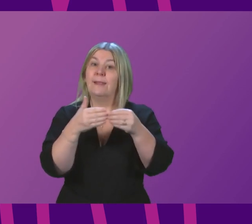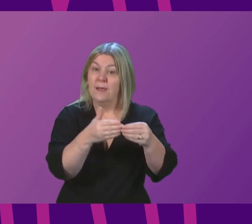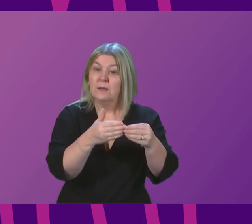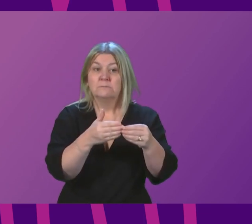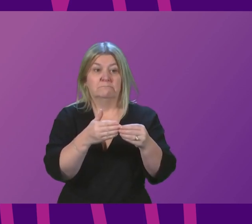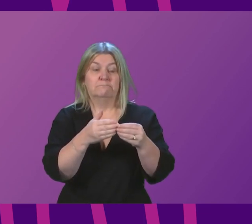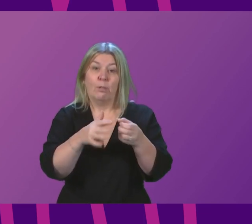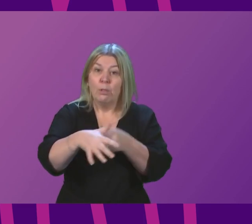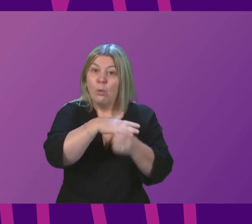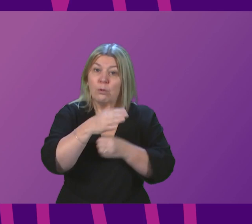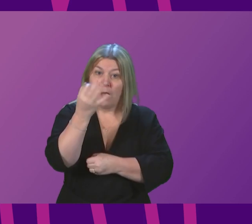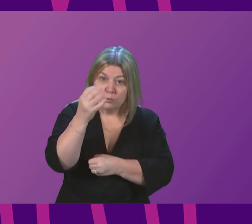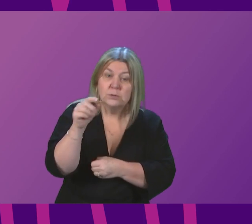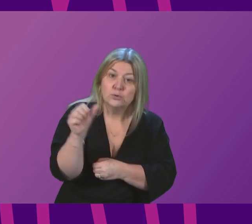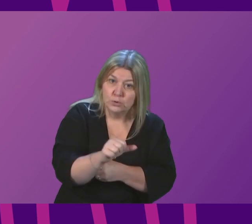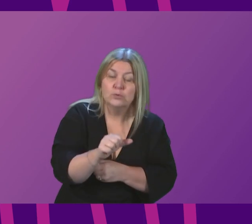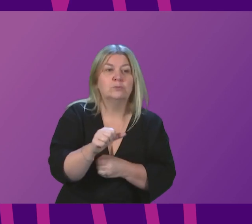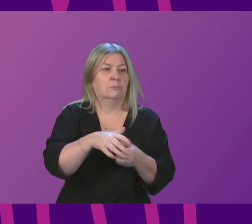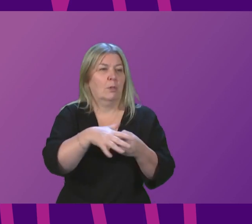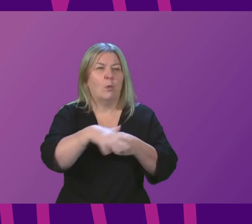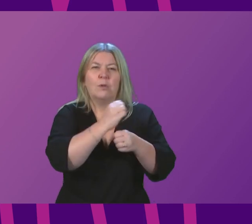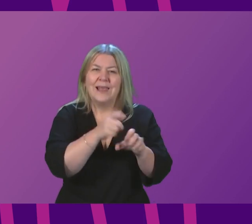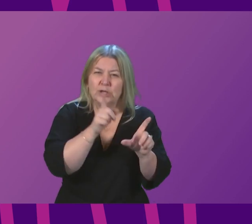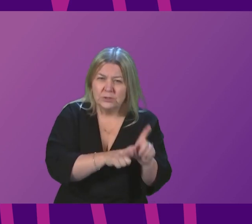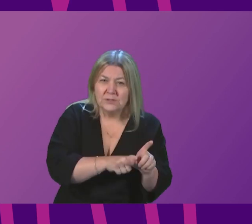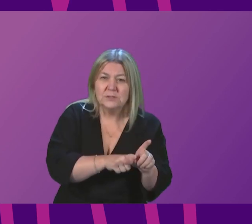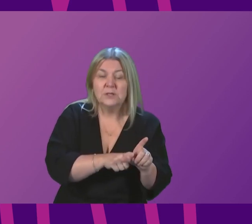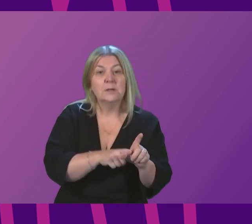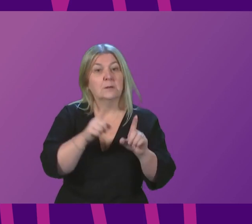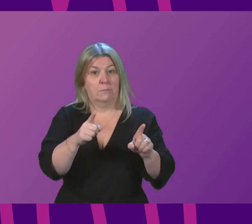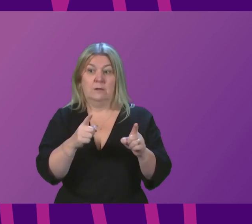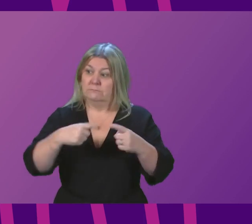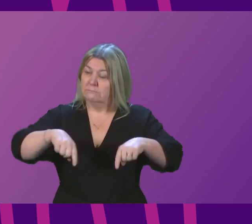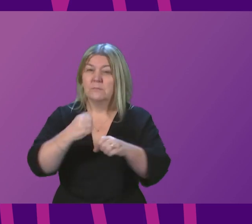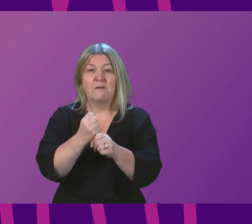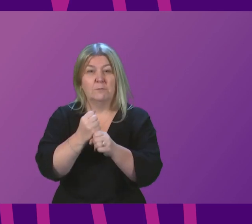As I said earlier, the Scottish Government is contributing more than £100 million to the Ayrshire Growth Deal.